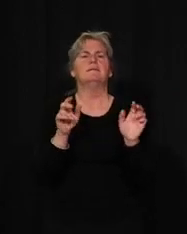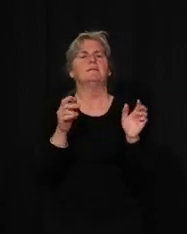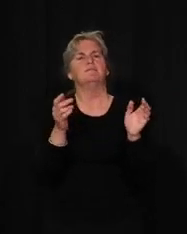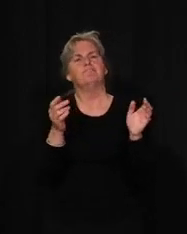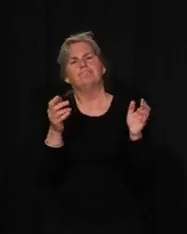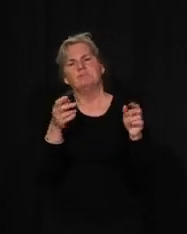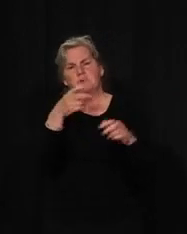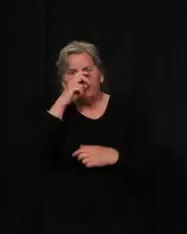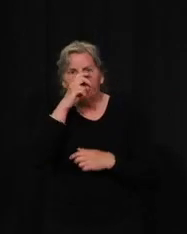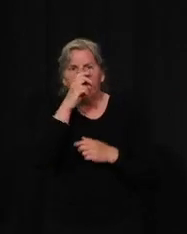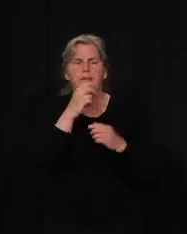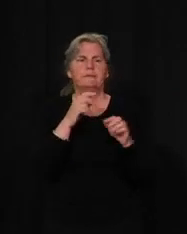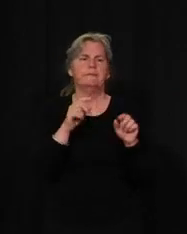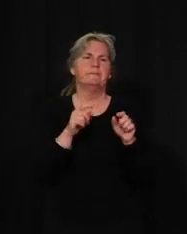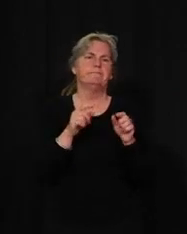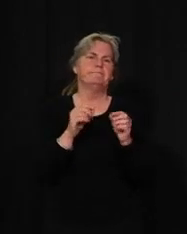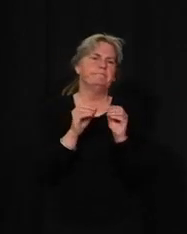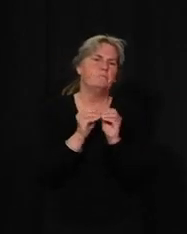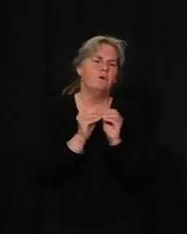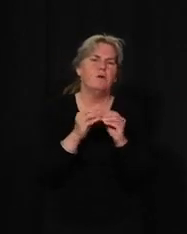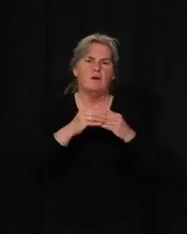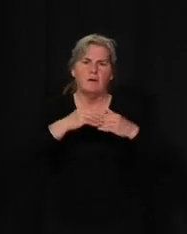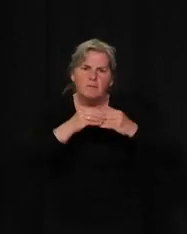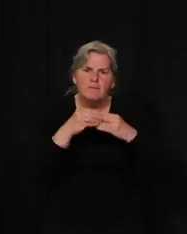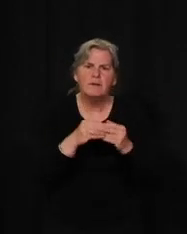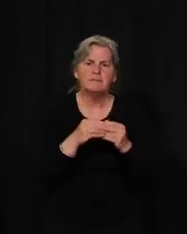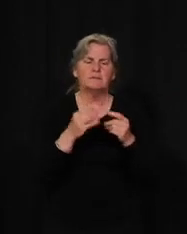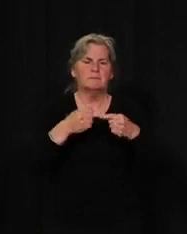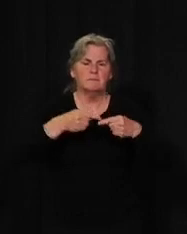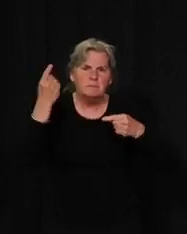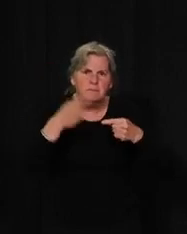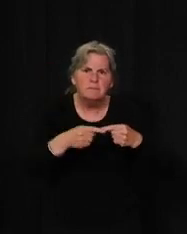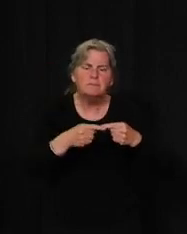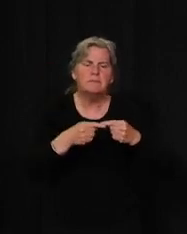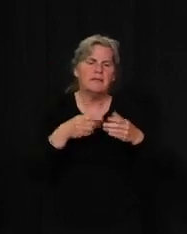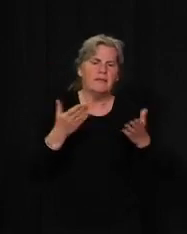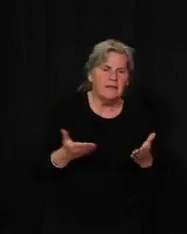closely monitoring the COVID situation both within and outsie Yukon.